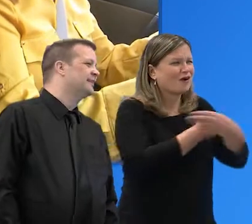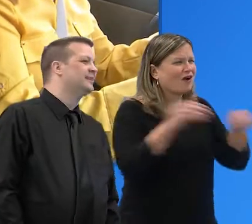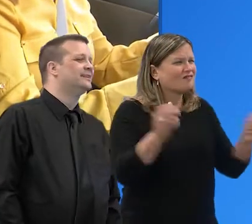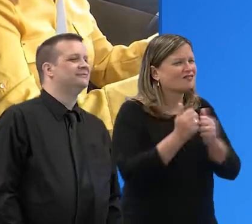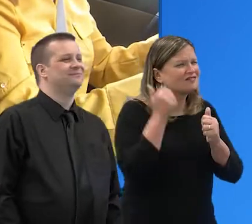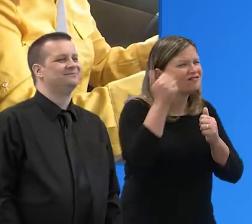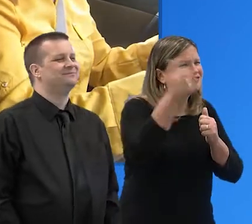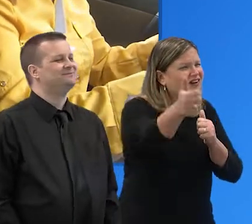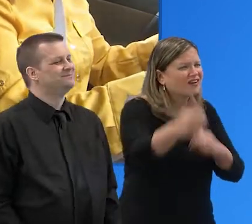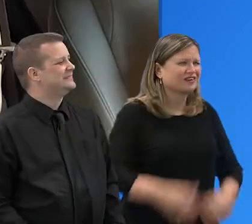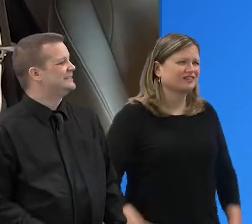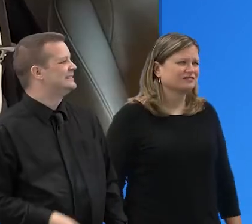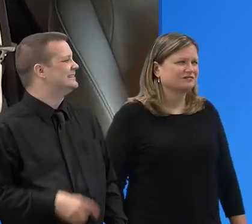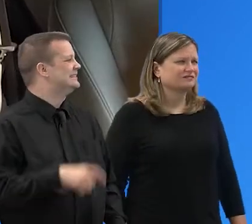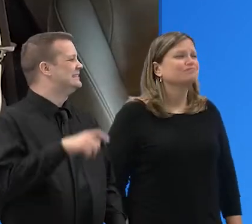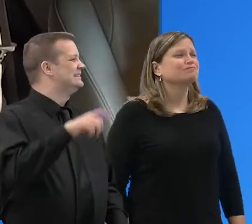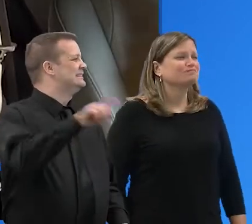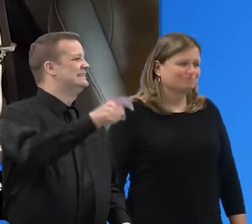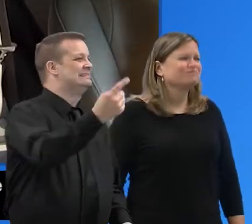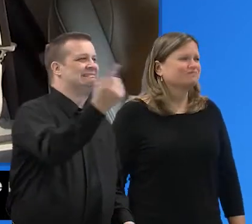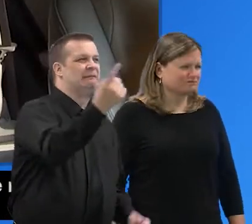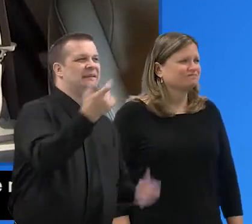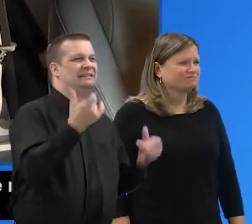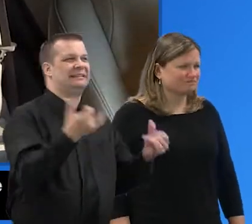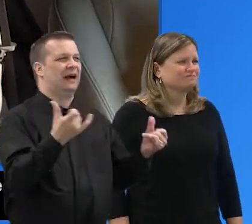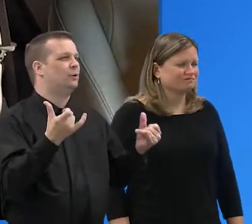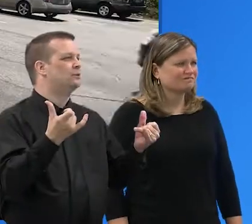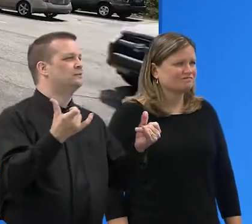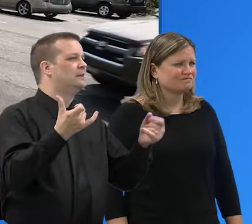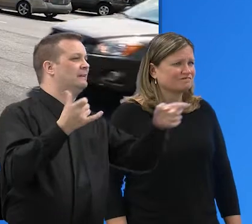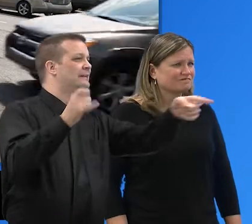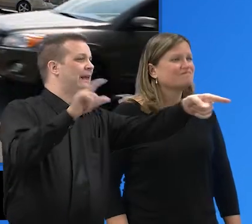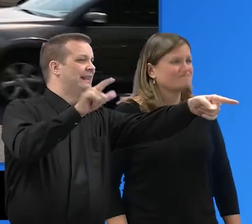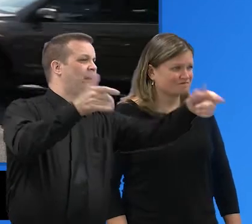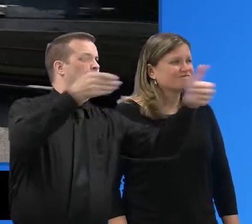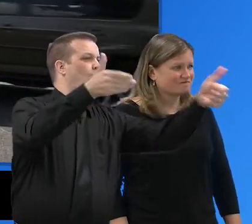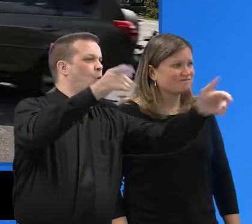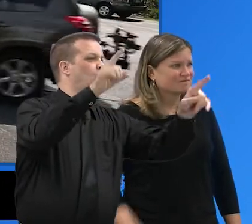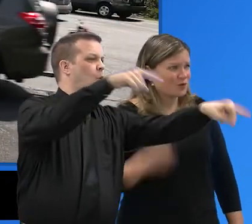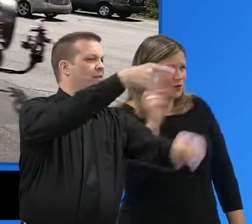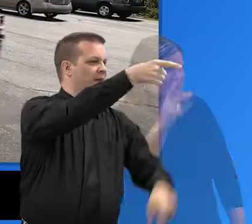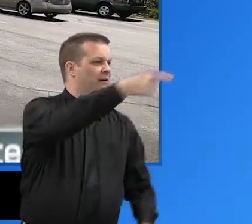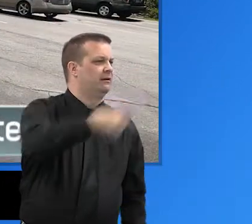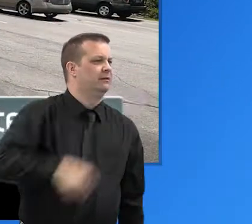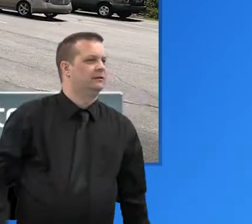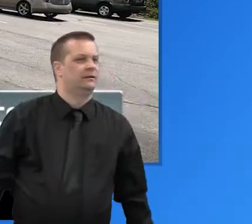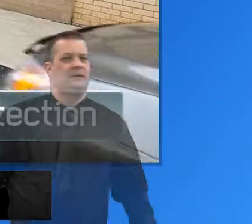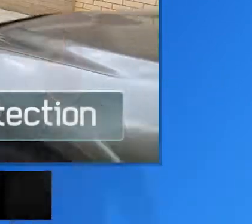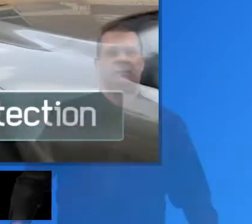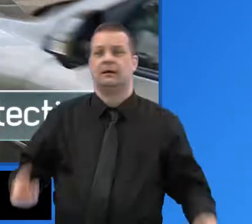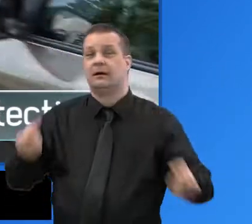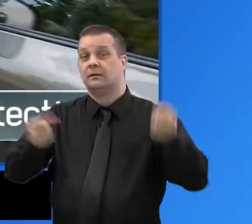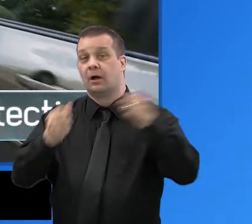to the office now. We need to get into a place immediately. That looks like a good one. Let's pull up in there. Cars do not provide good